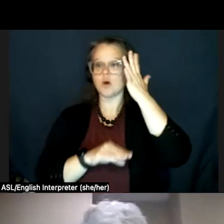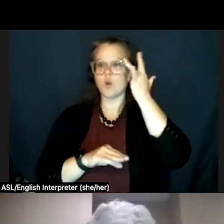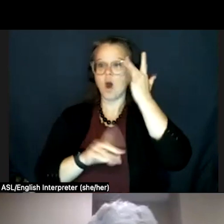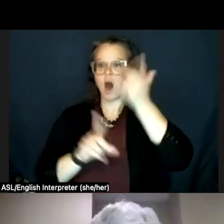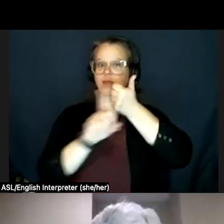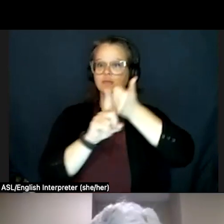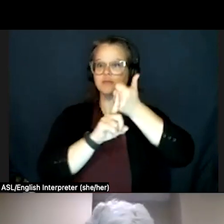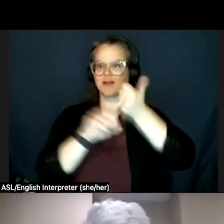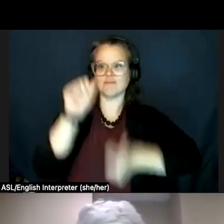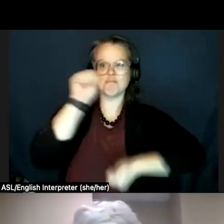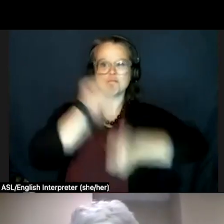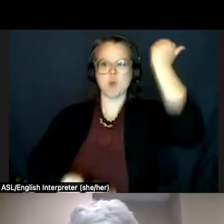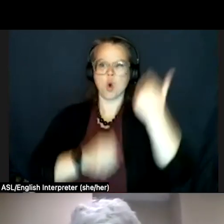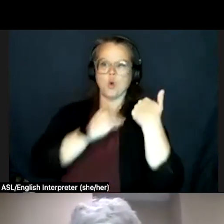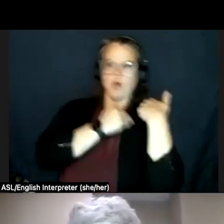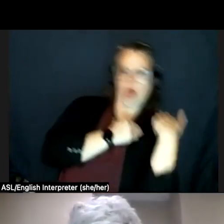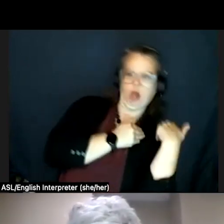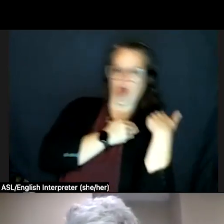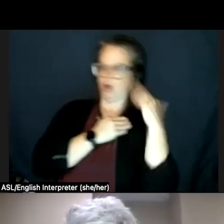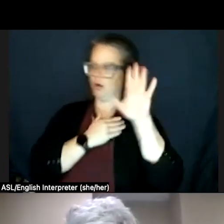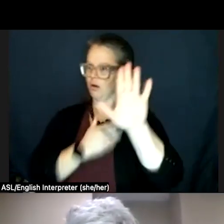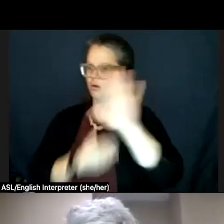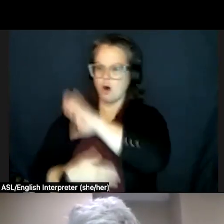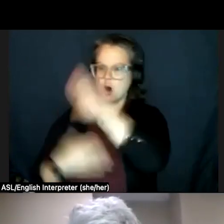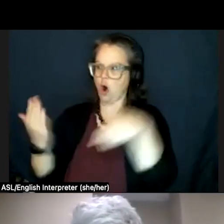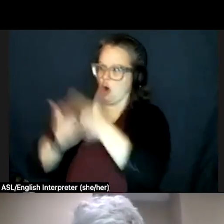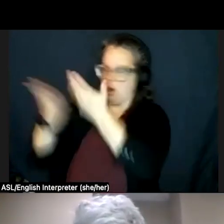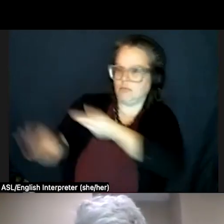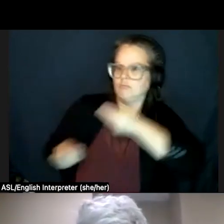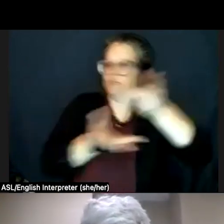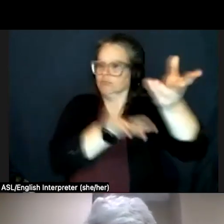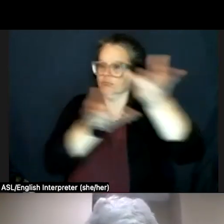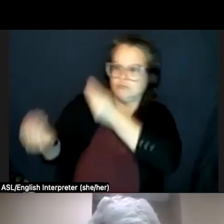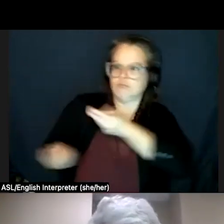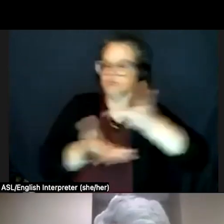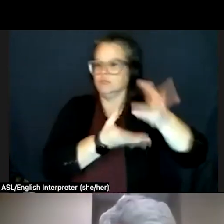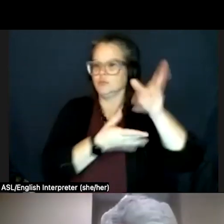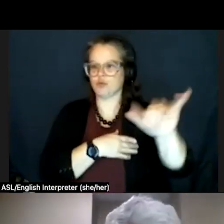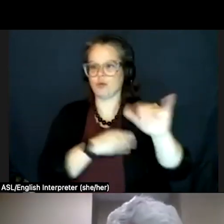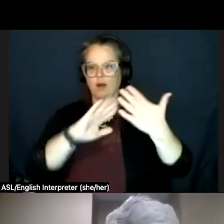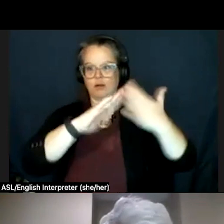a special project. And we can take advantage of that in real-time. Whereas before we would